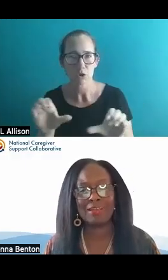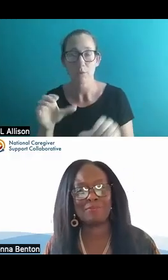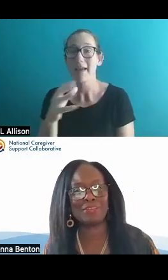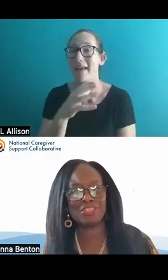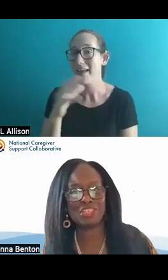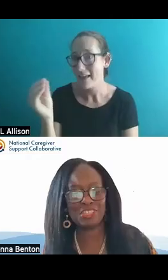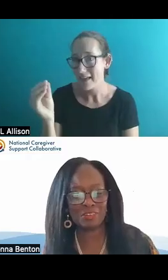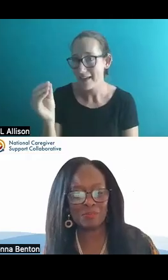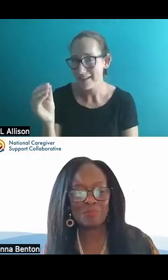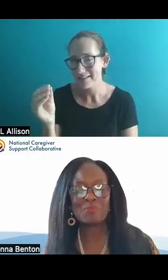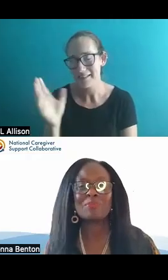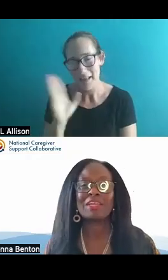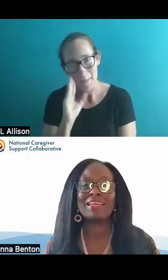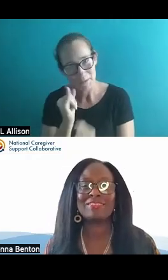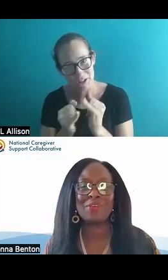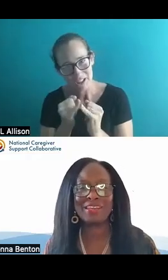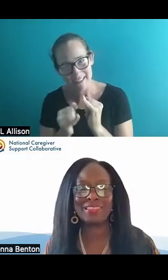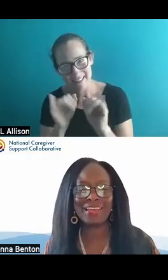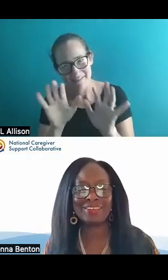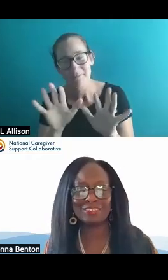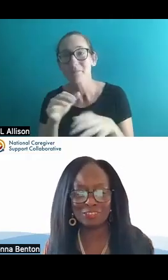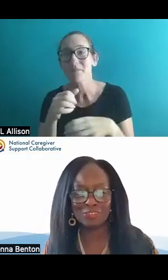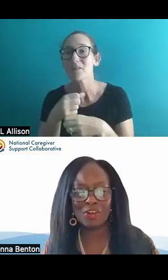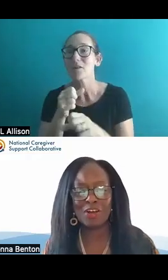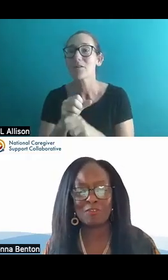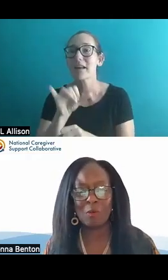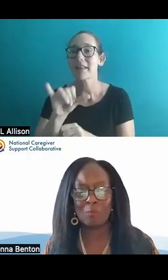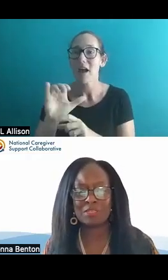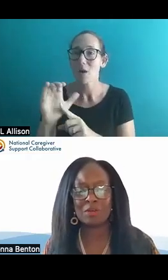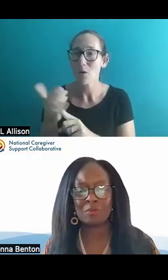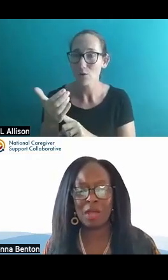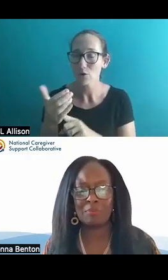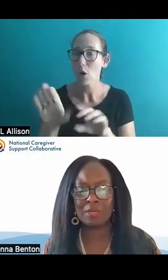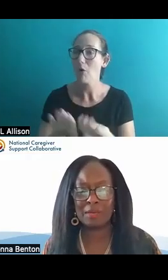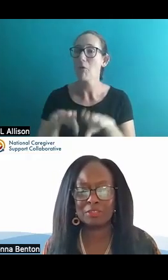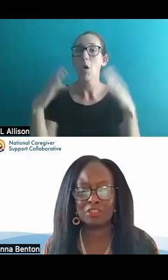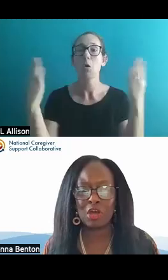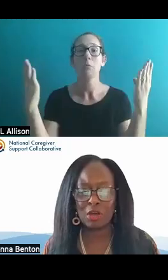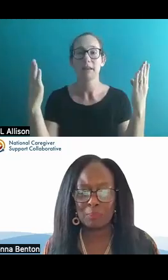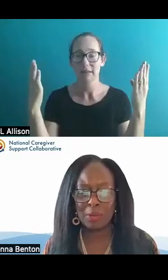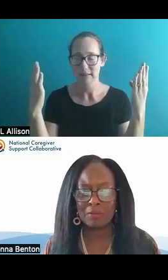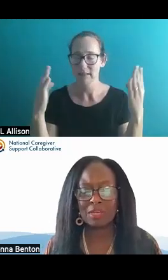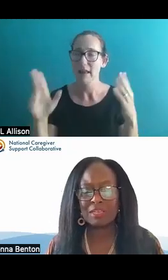I'm going to cheat here, is creating that culture of openness around being able to talk about